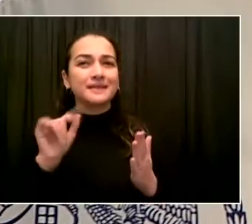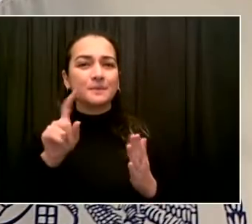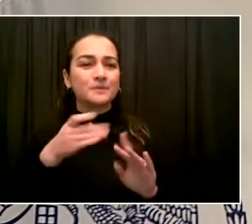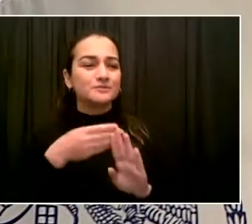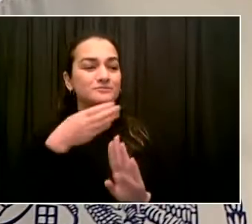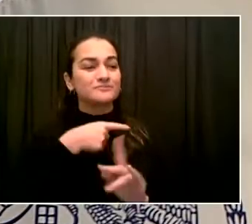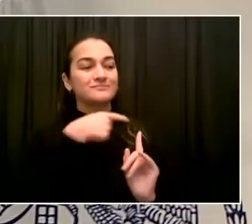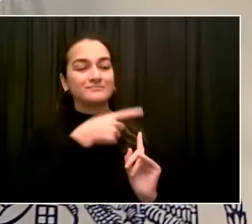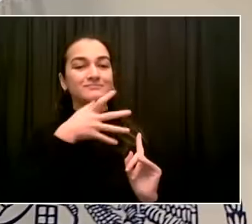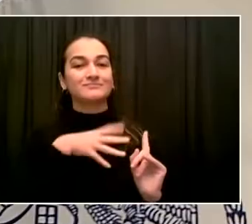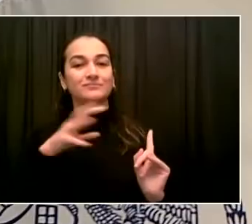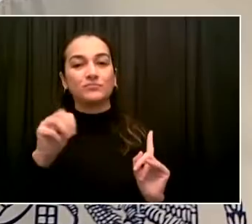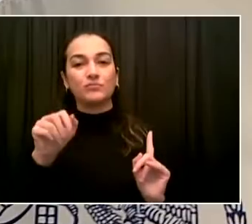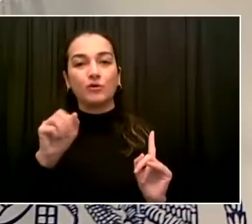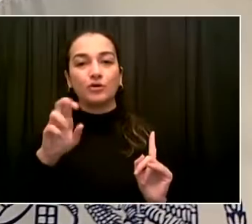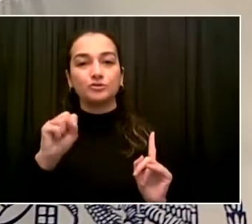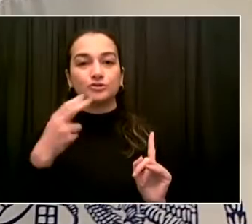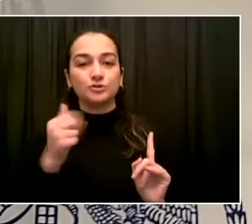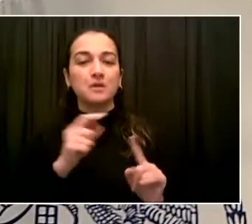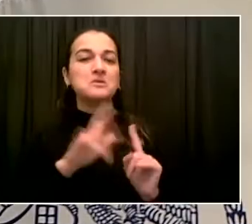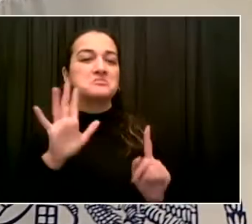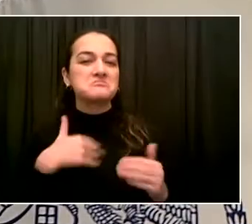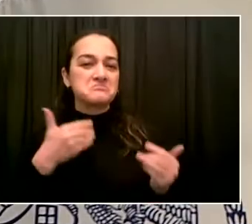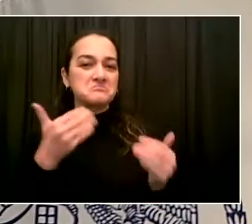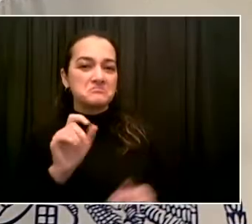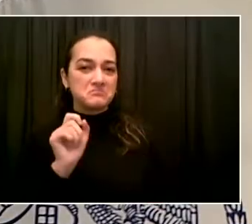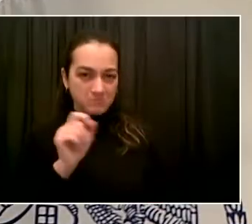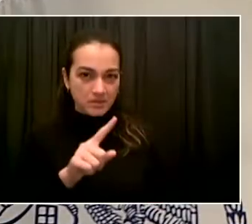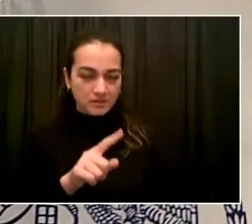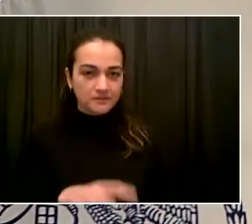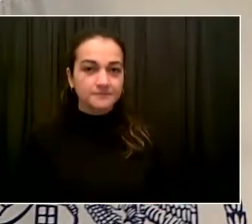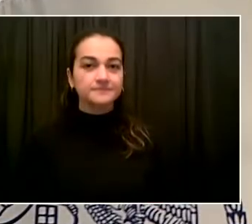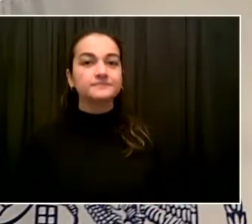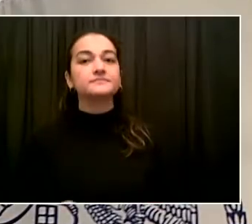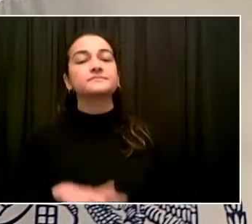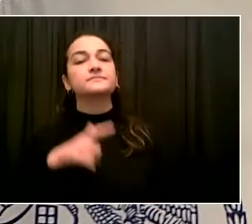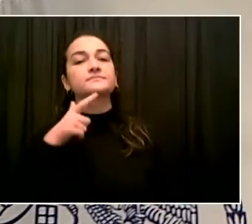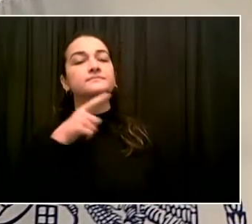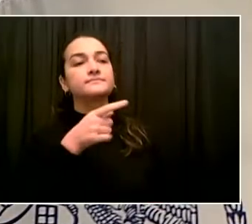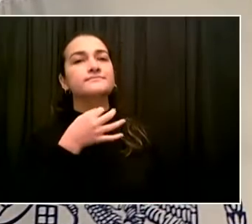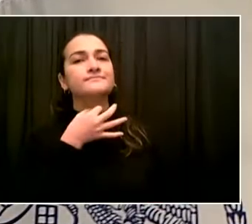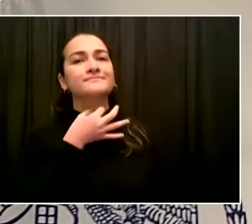FOLLOW-UP TO MARSHES QUESTION